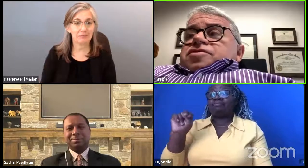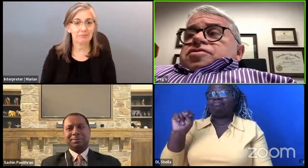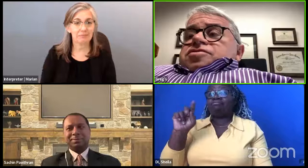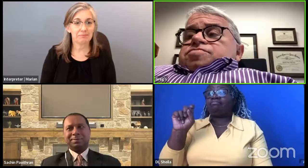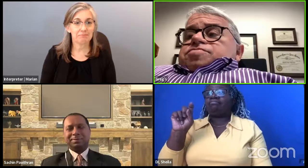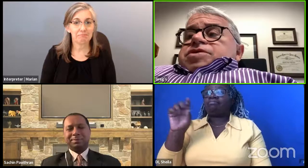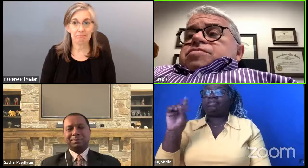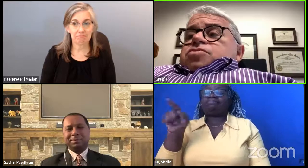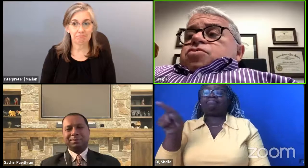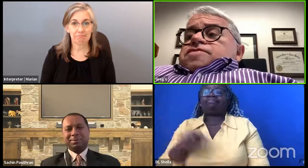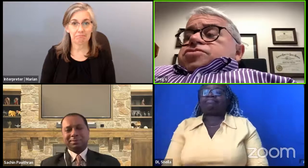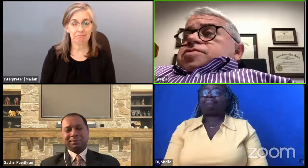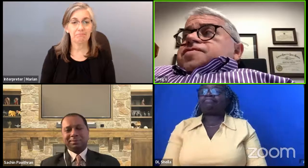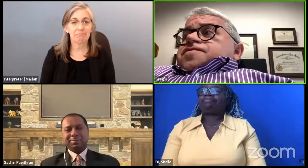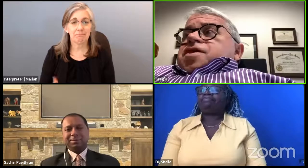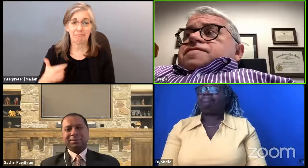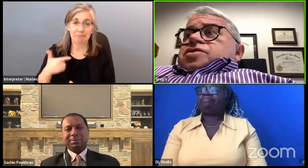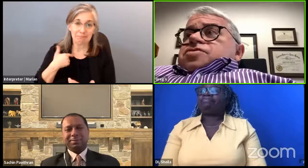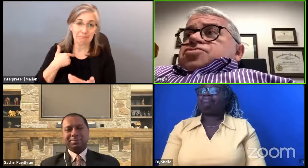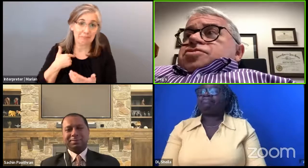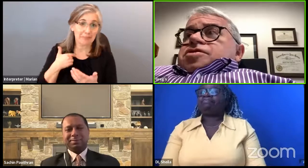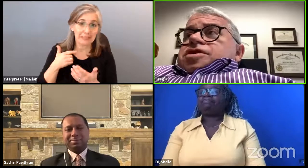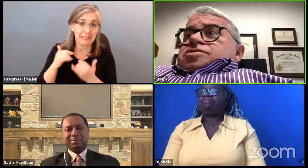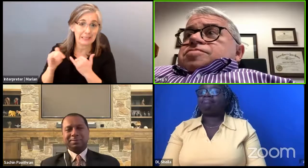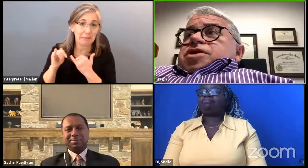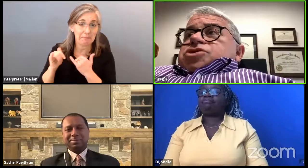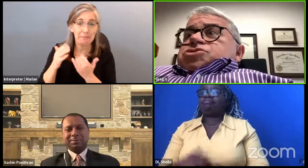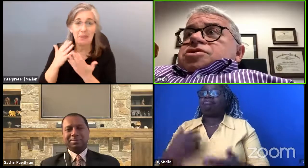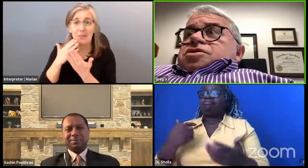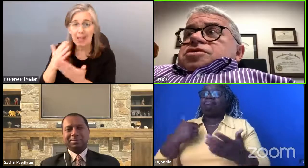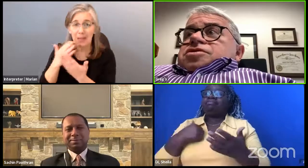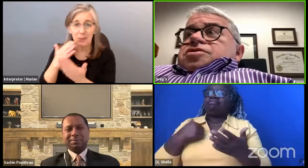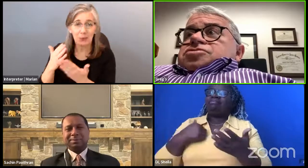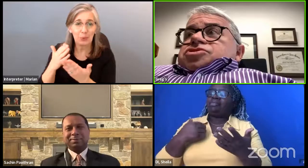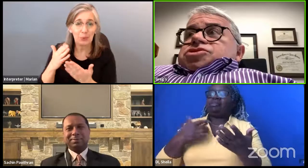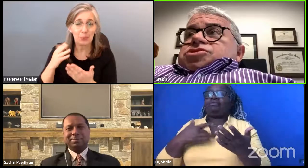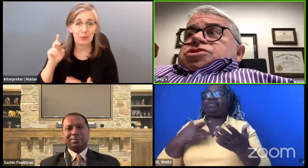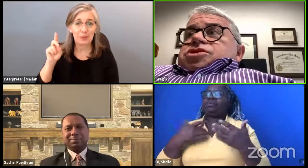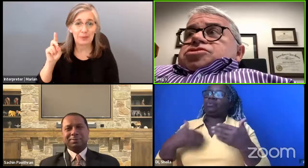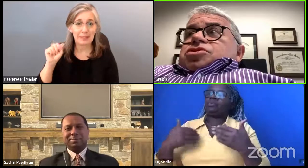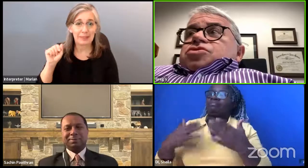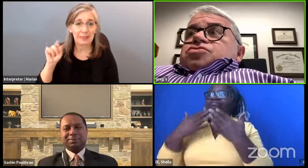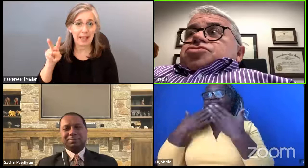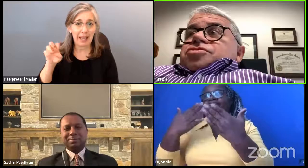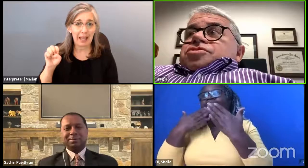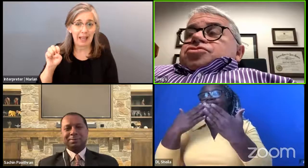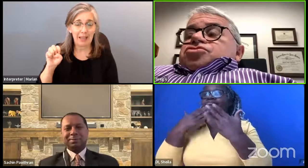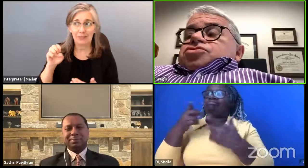I've been able to work with him for five years, and I can't imagine the things that he knows,